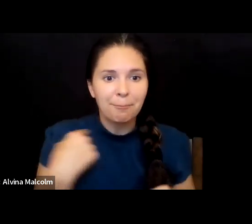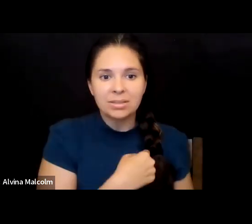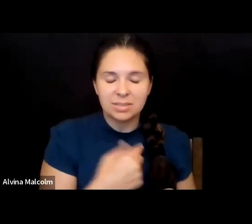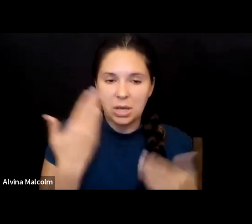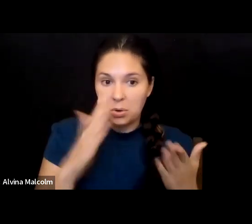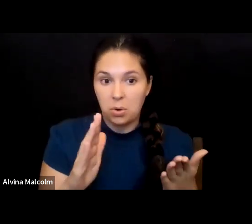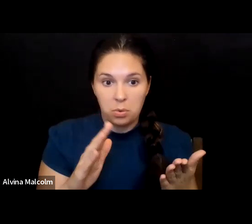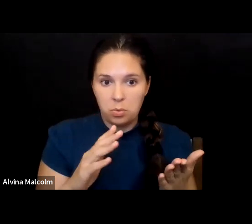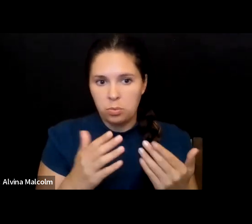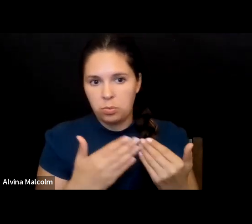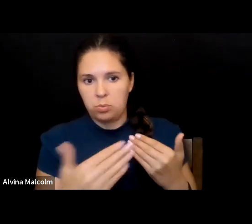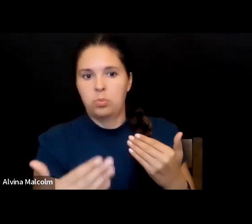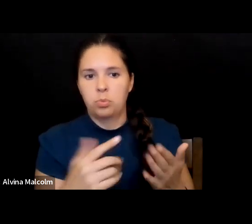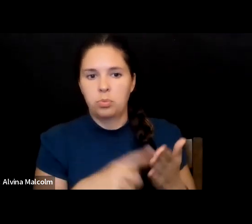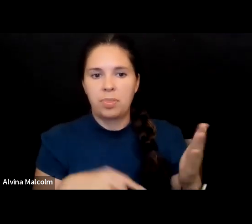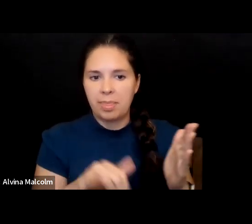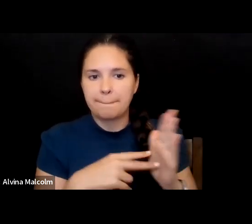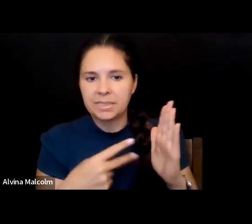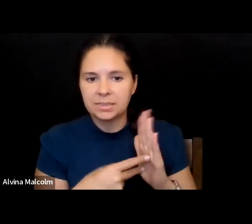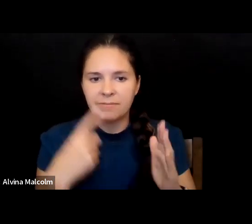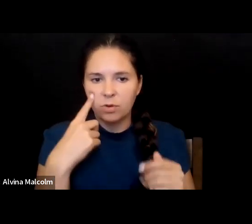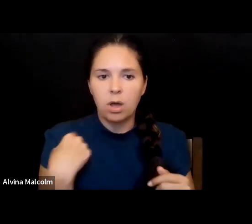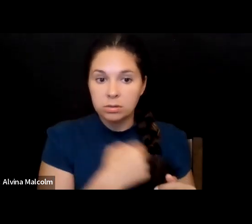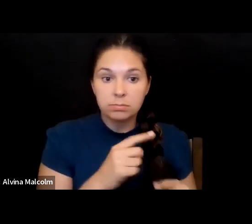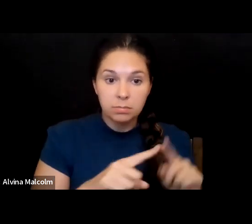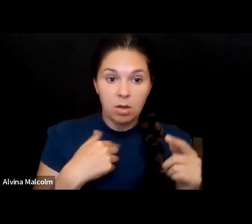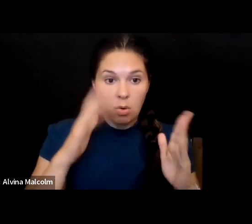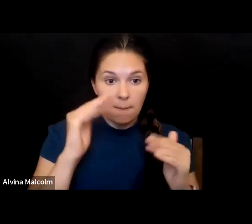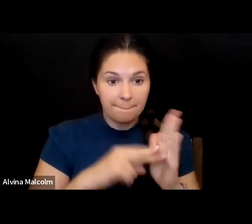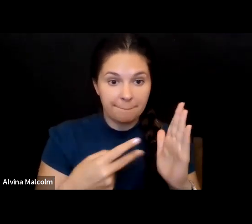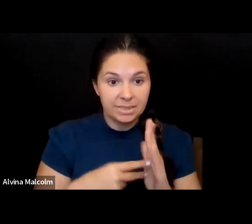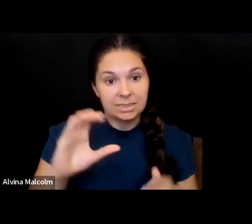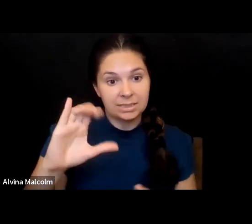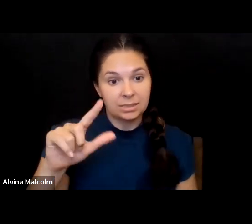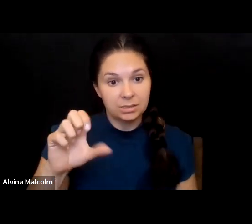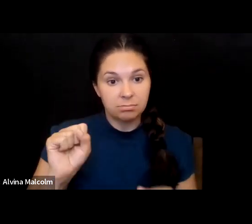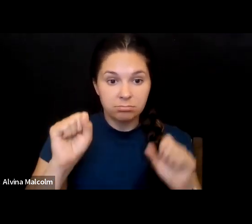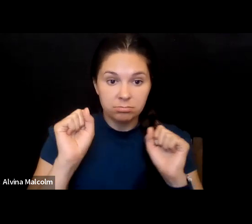providers, and I filled out an MOU and told our story. We were accepted. So